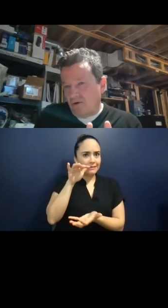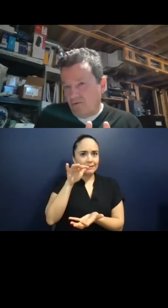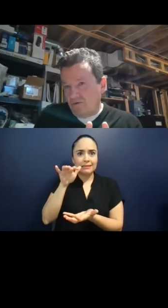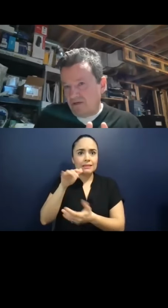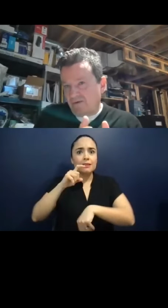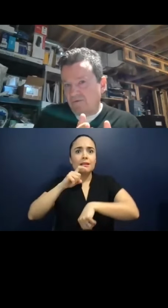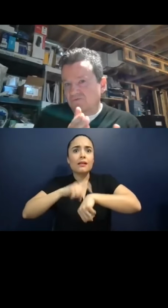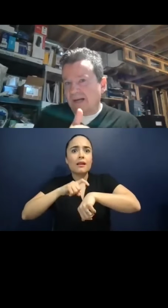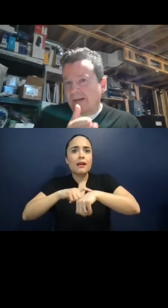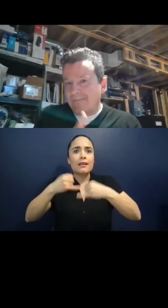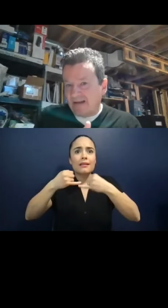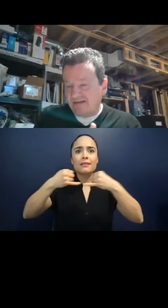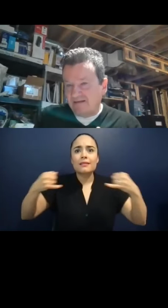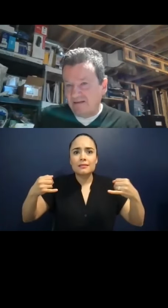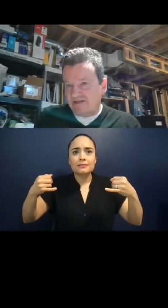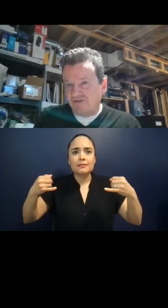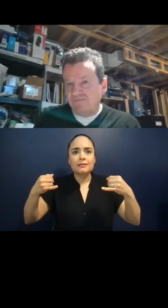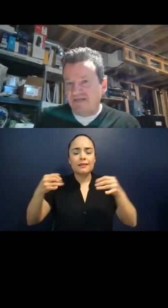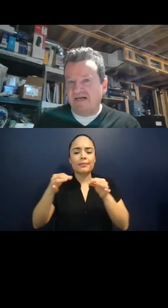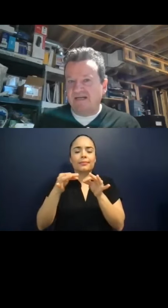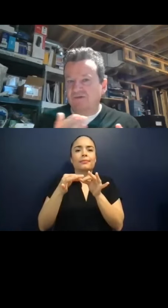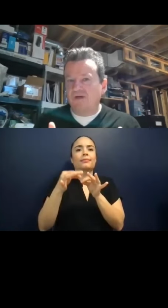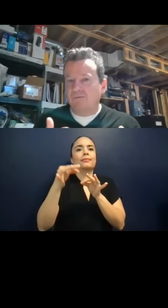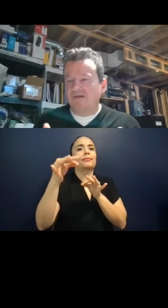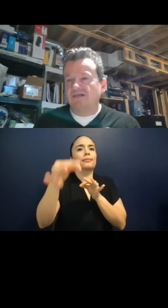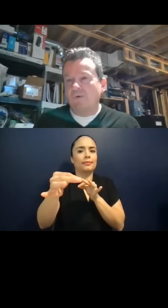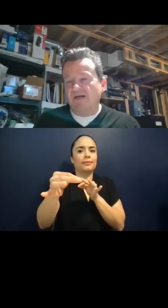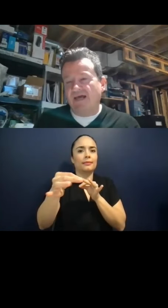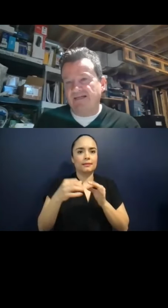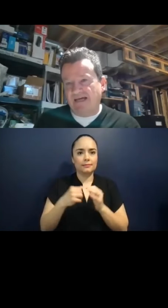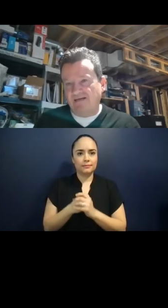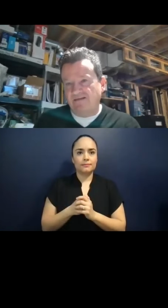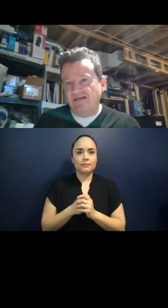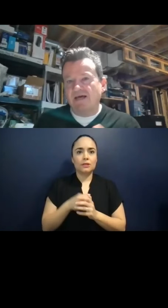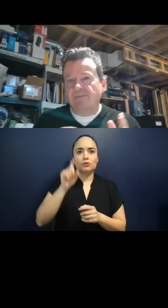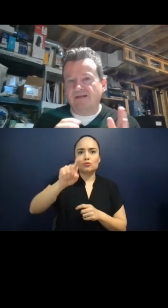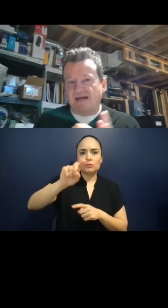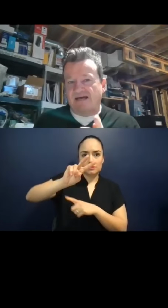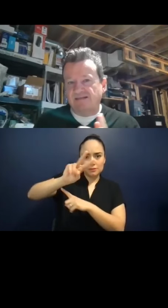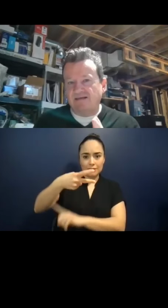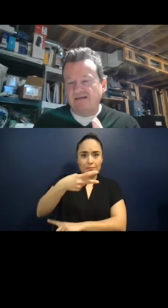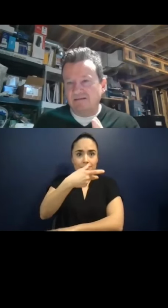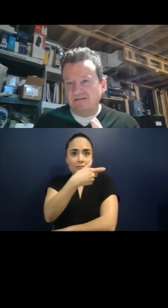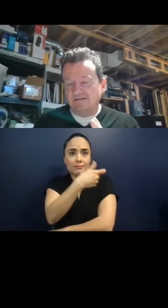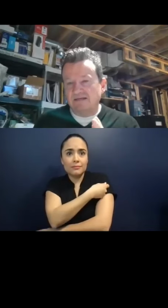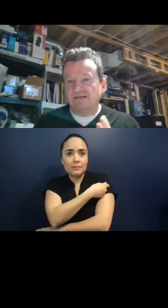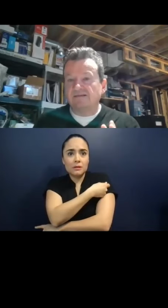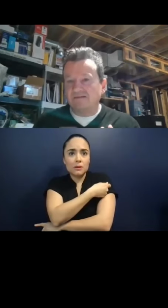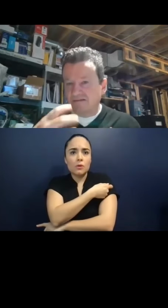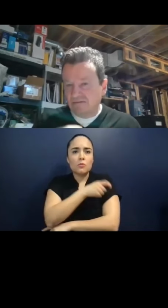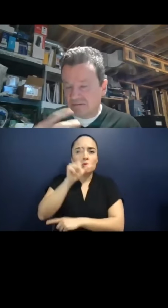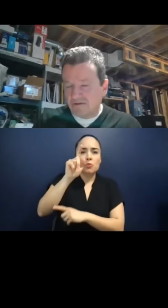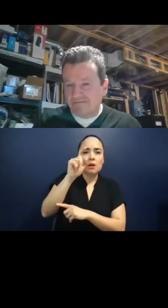has now extended the second shot for 16 weeks